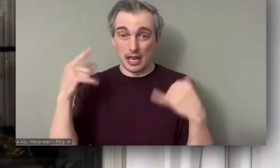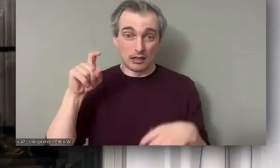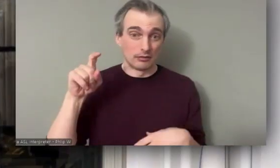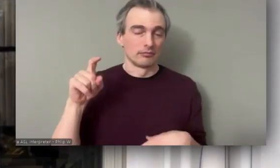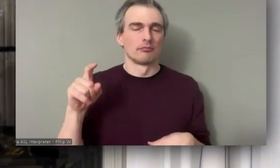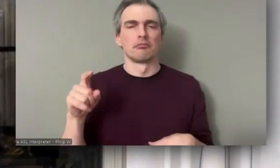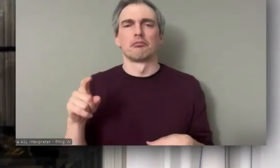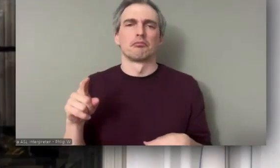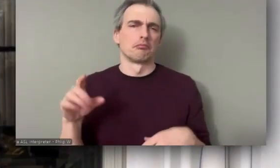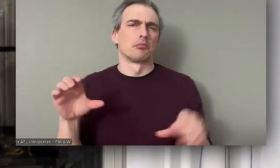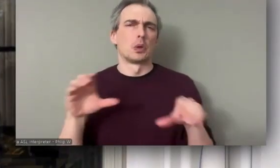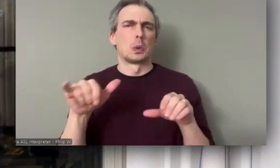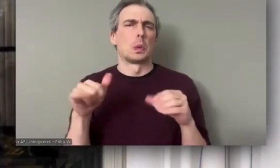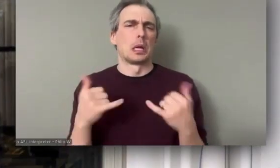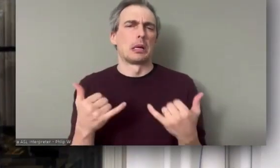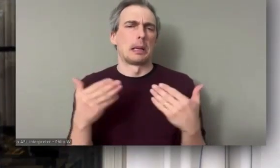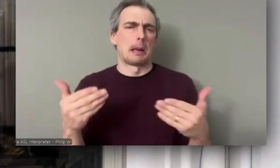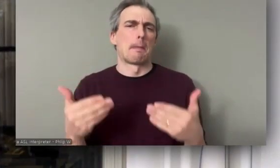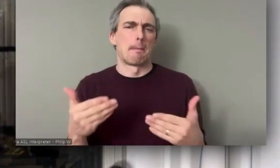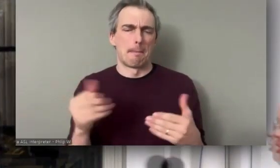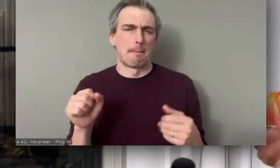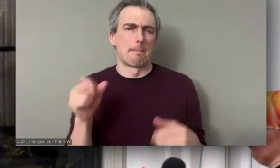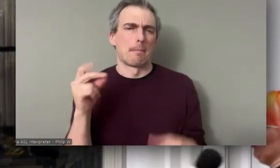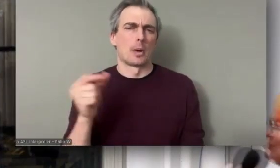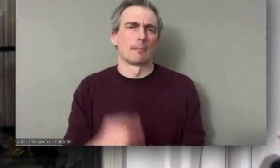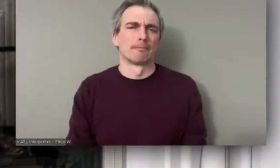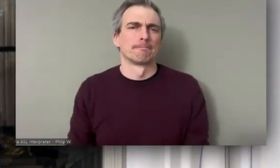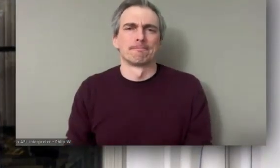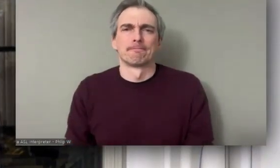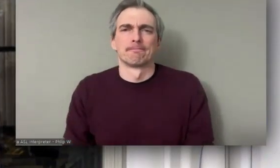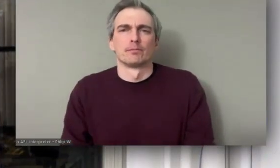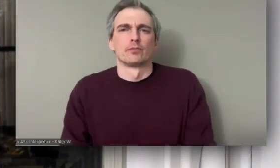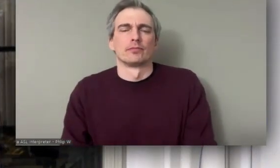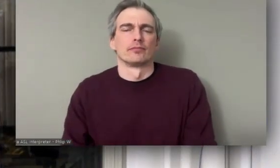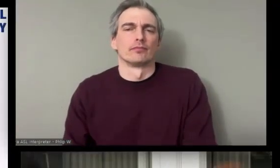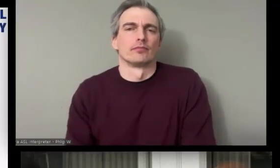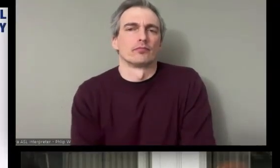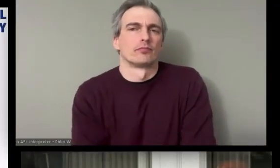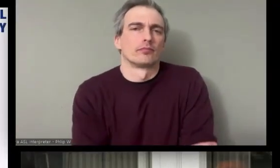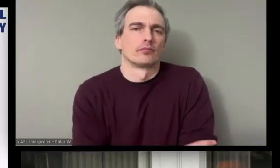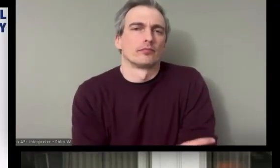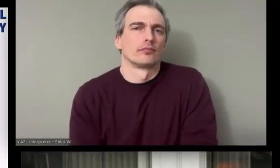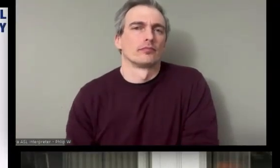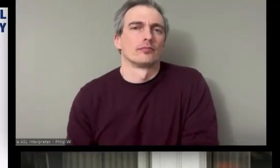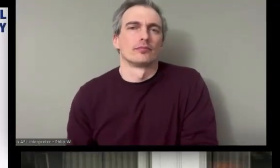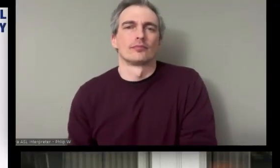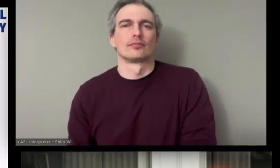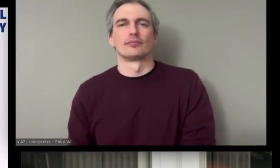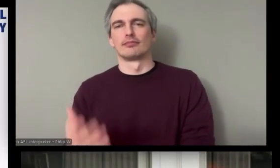that really quick. Sorry. I'll call you up here to do a quick VR research announcement.